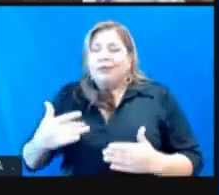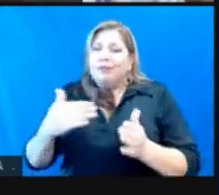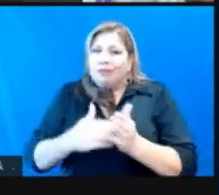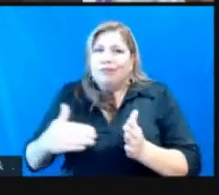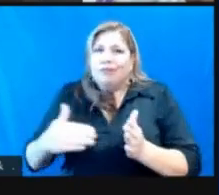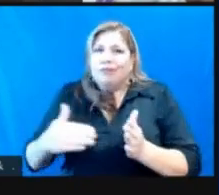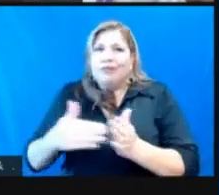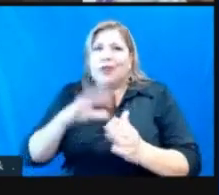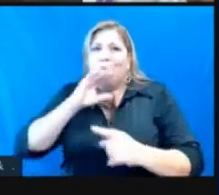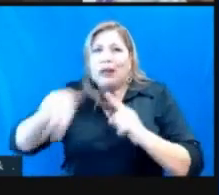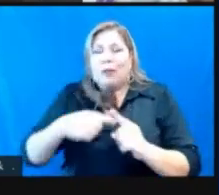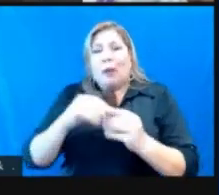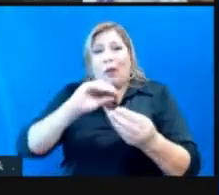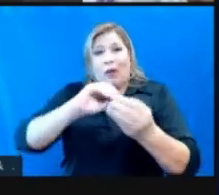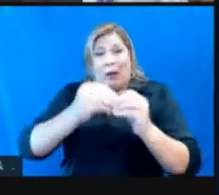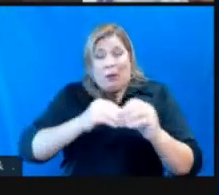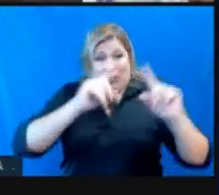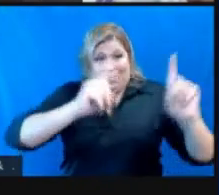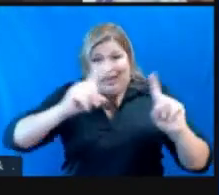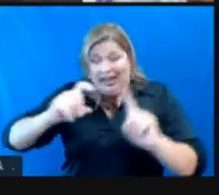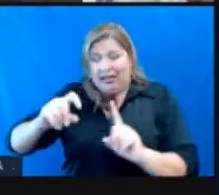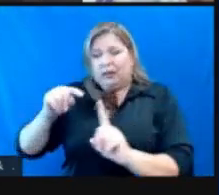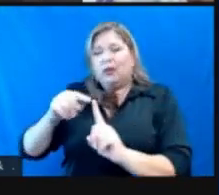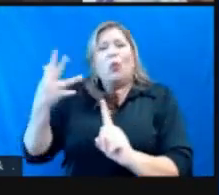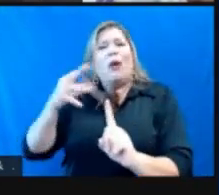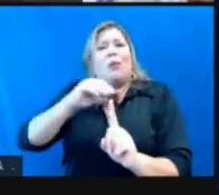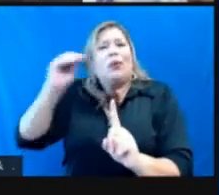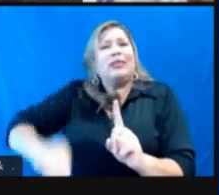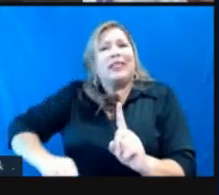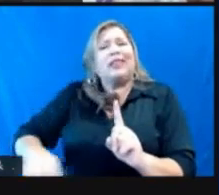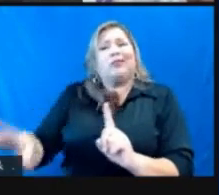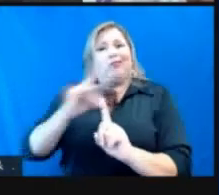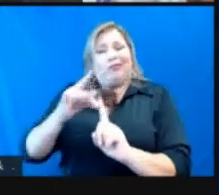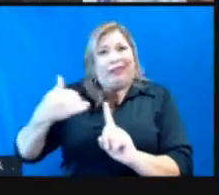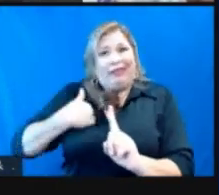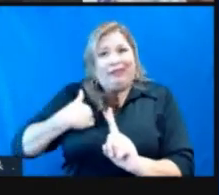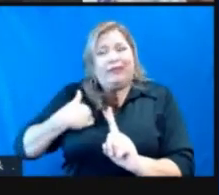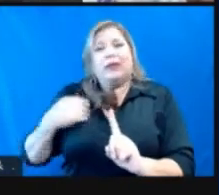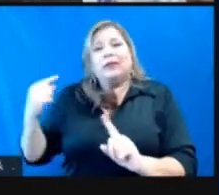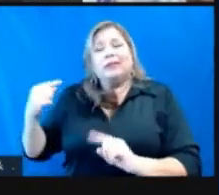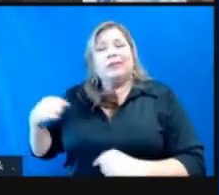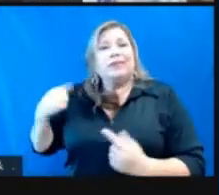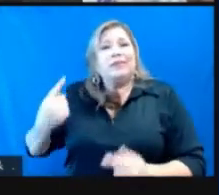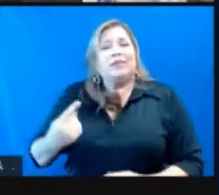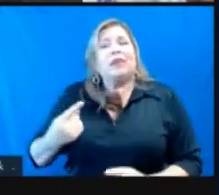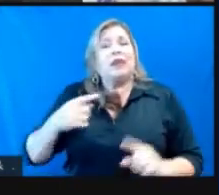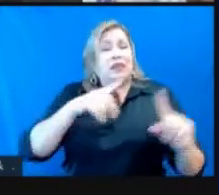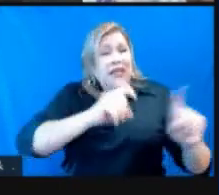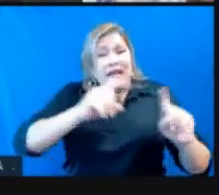seen this number come up from what had been below 3% just weeks ago to now a